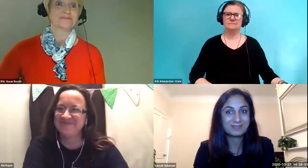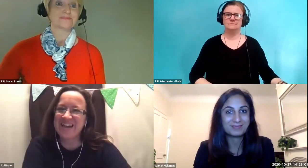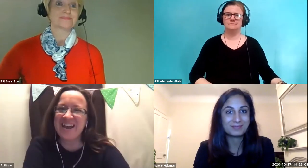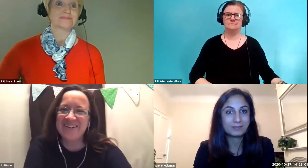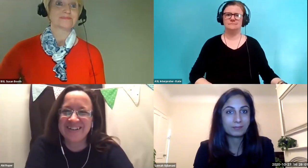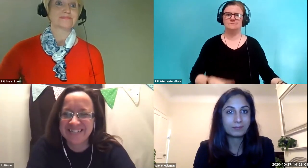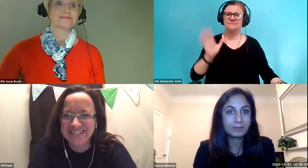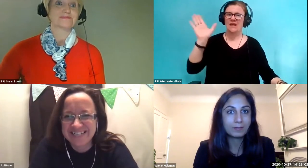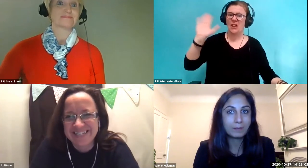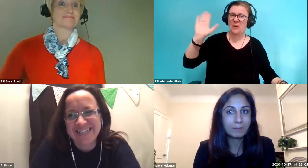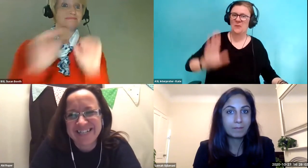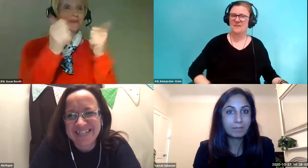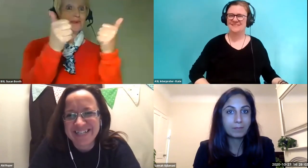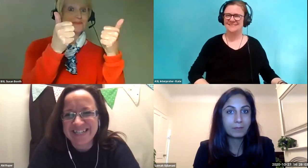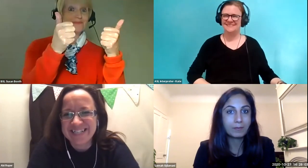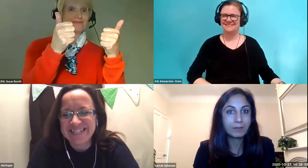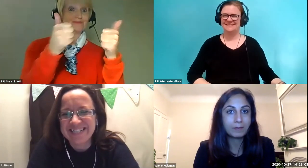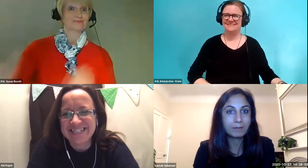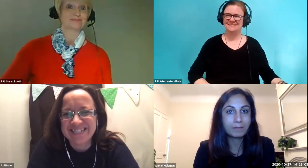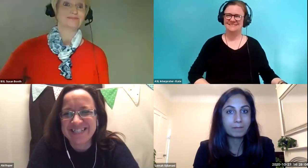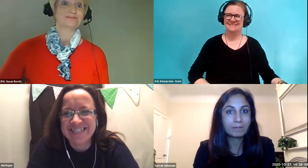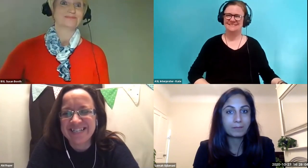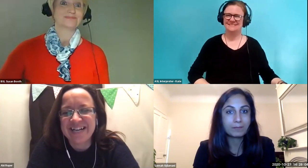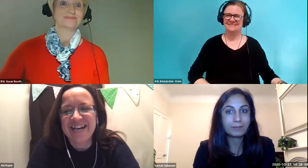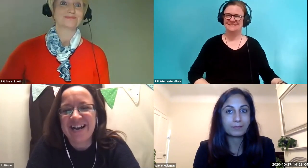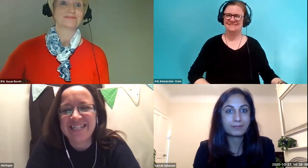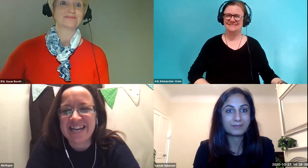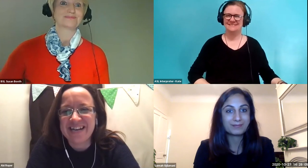hello hi Sannah